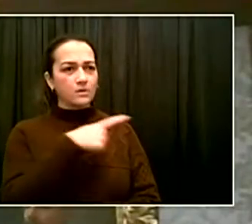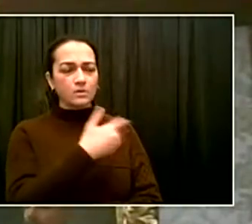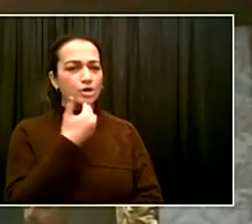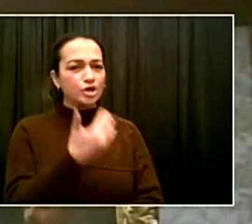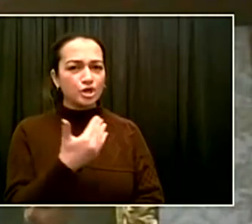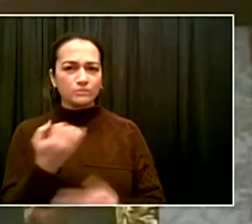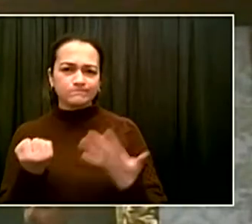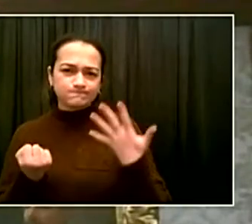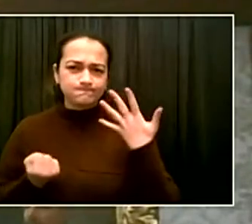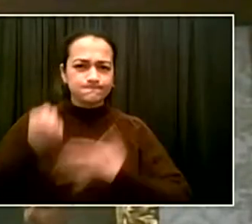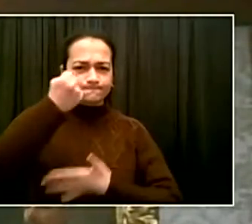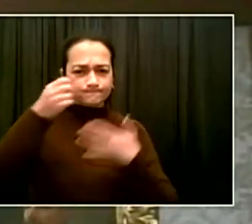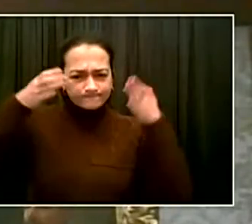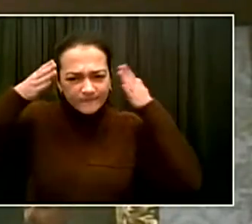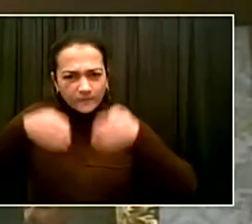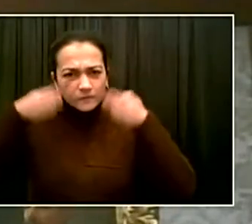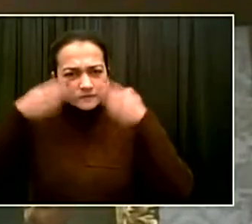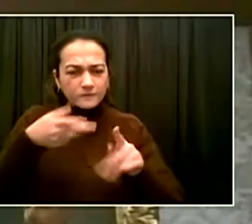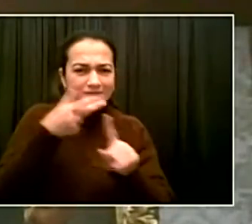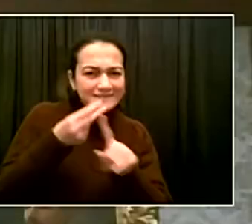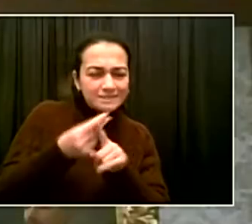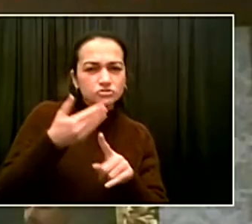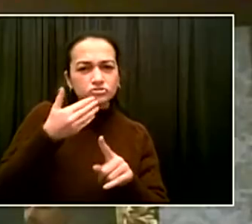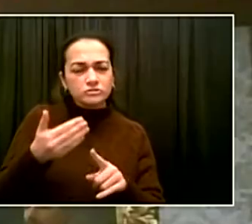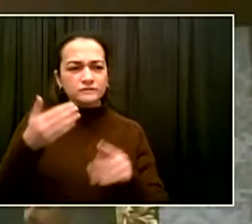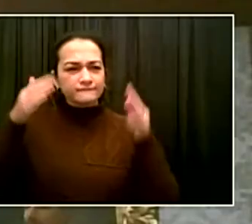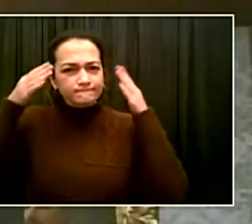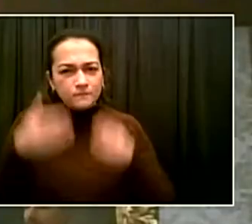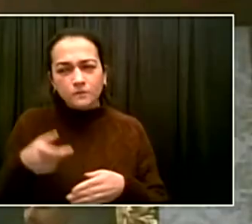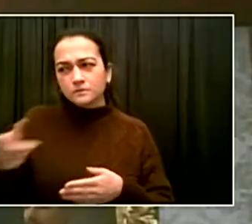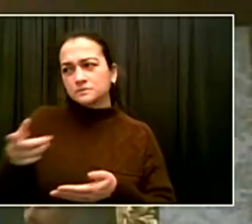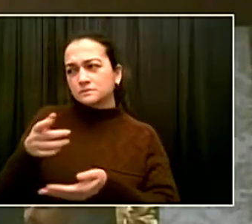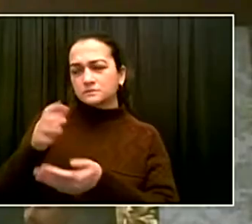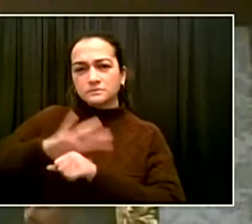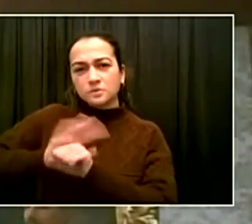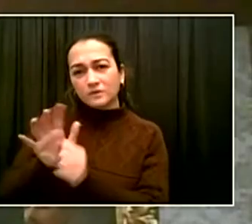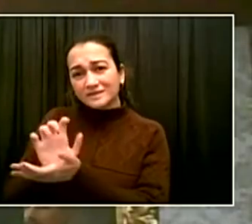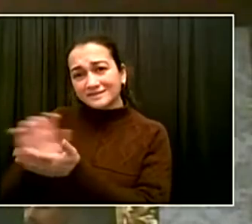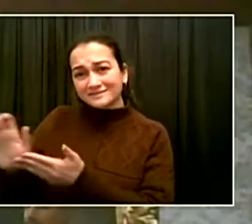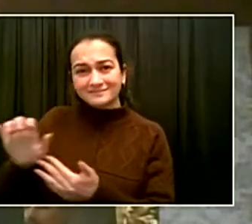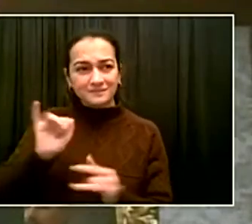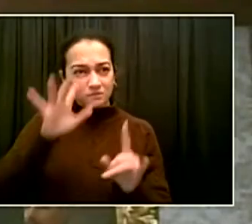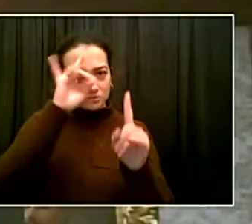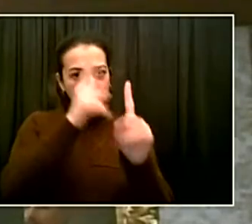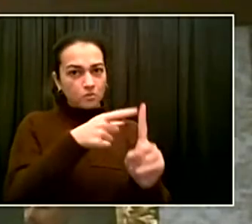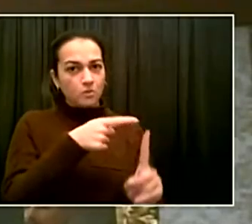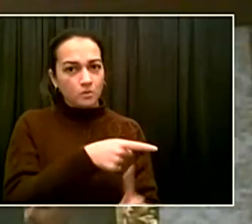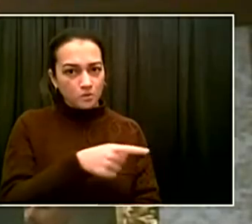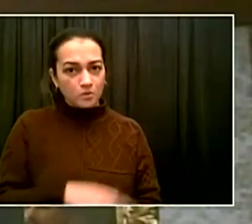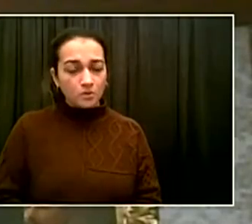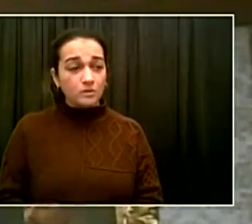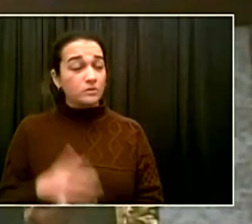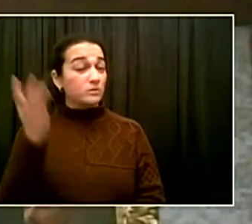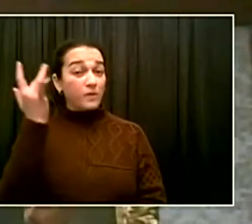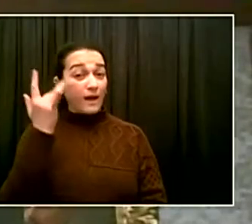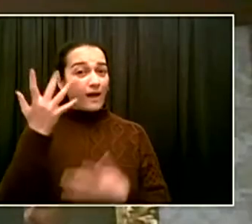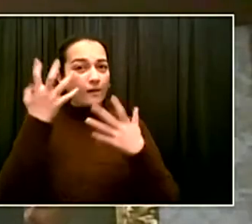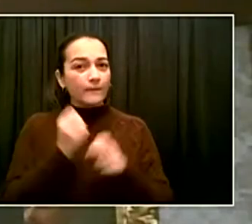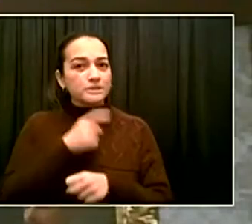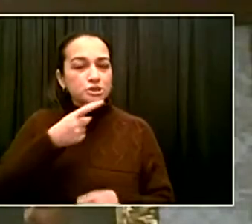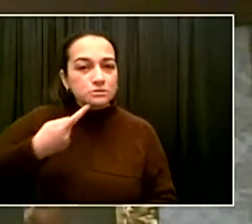STAYING FOCUSED ON COVID. THESE